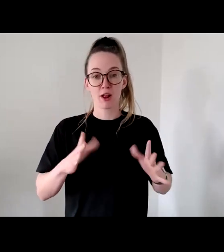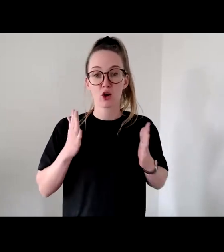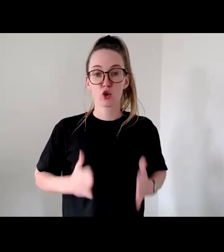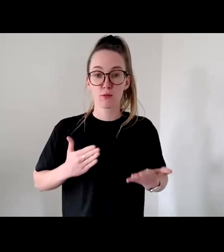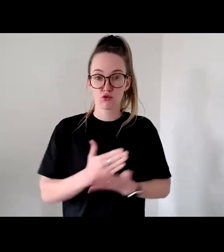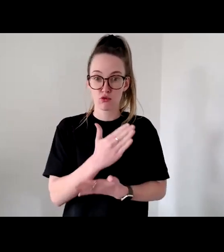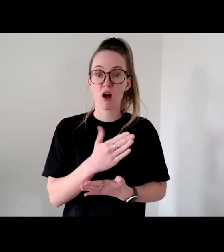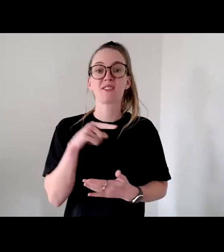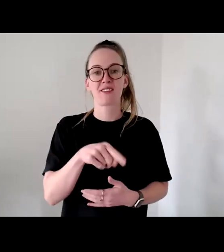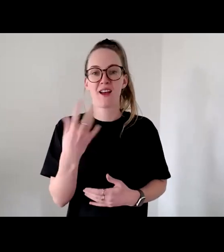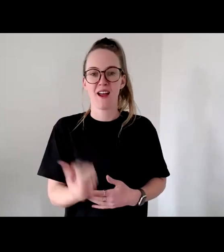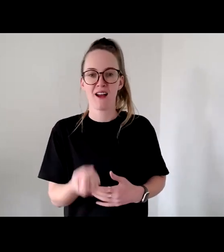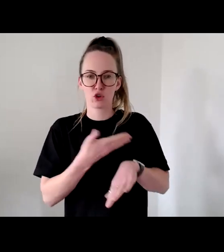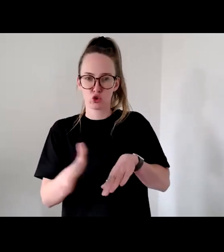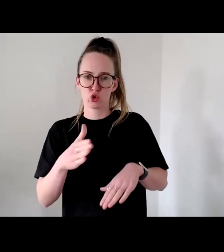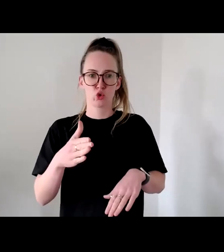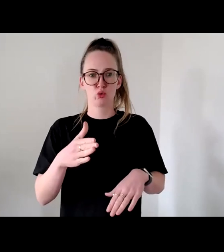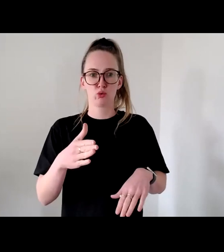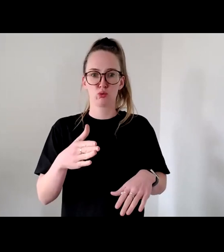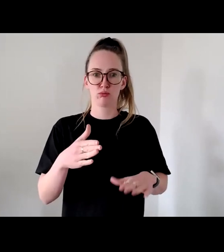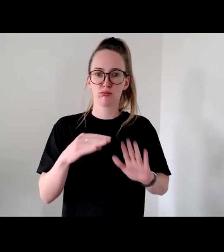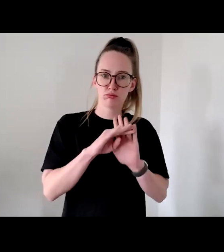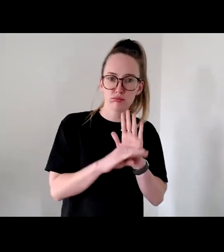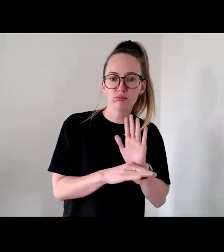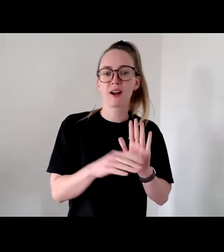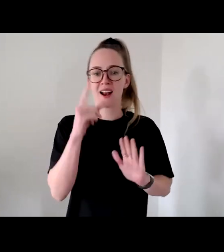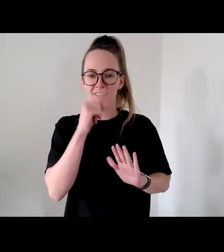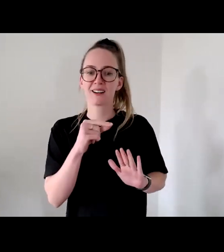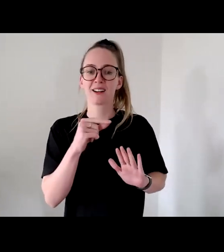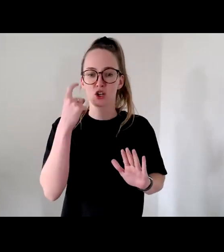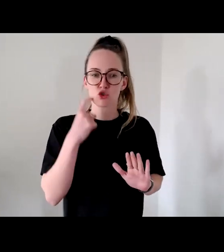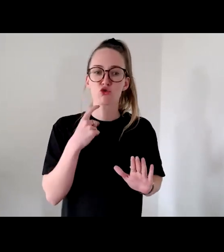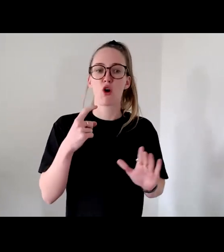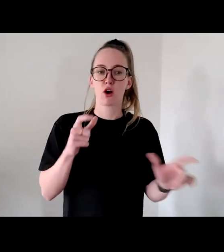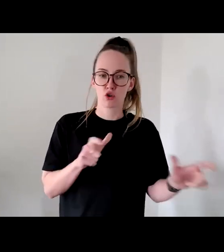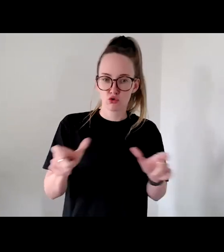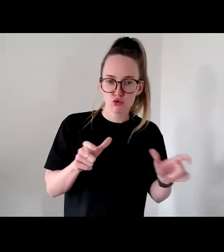powers to investigate and enforce compliance with the Respect at Work positive duties. These powers